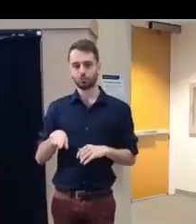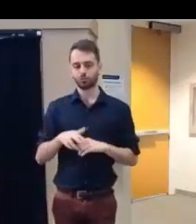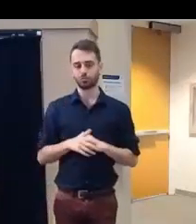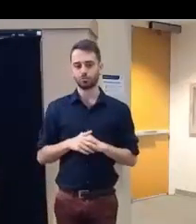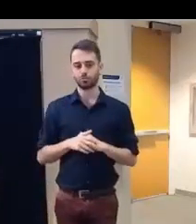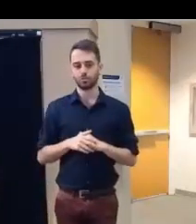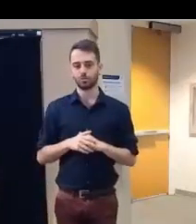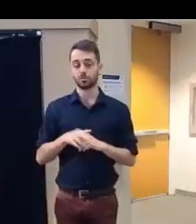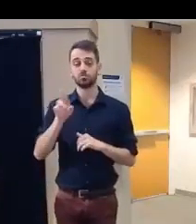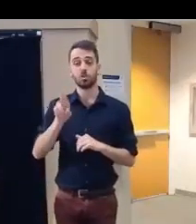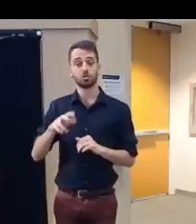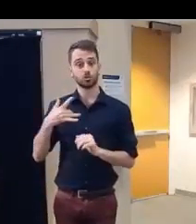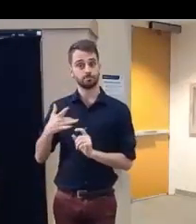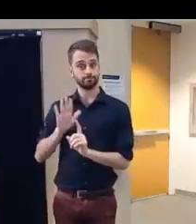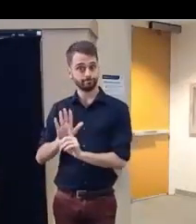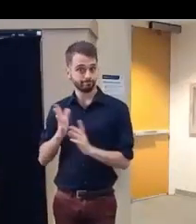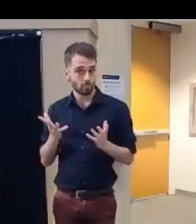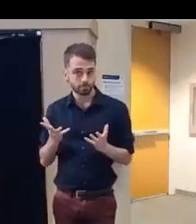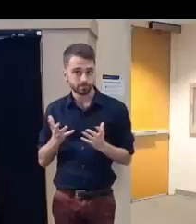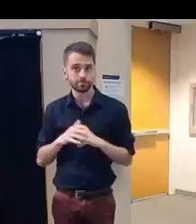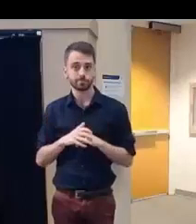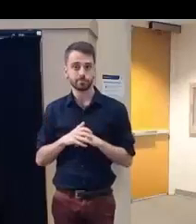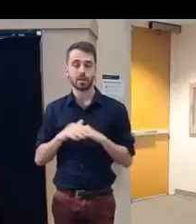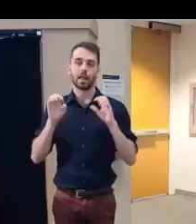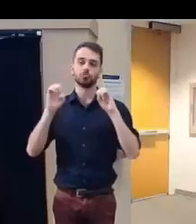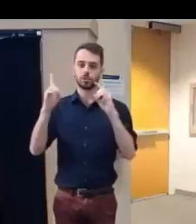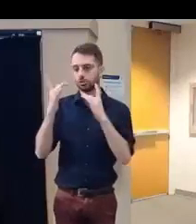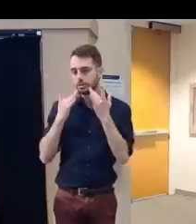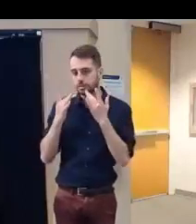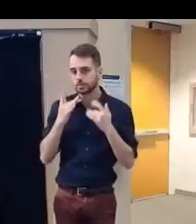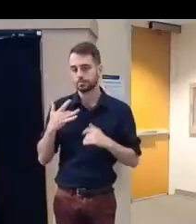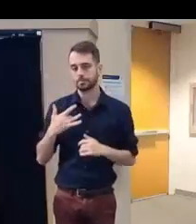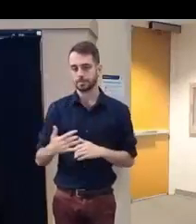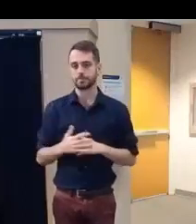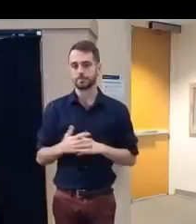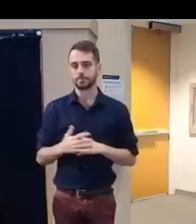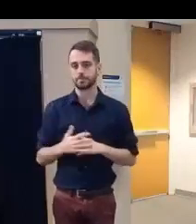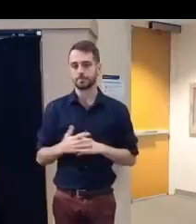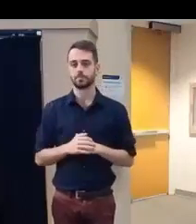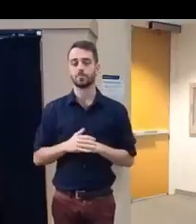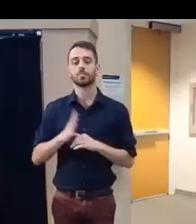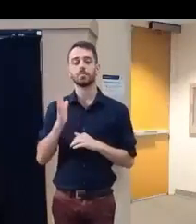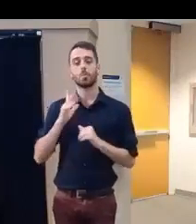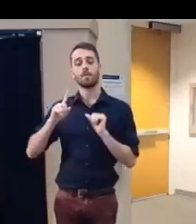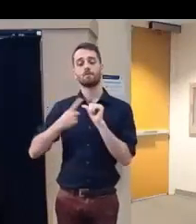disparities talk in our first year use the an episode from nice white parents which again if